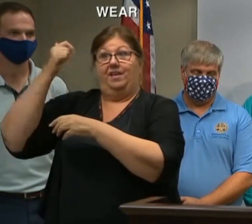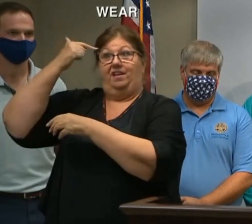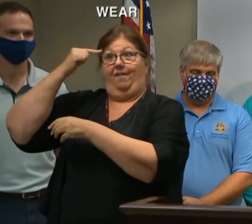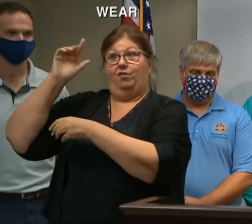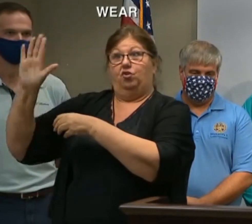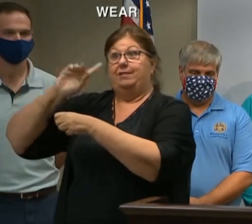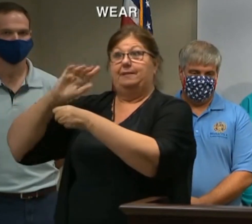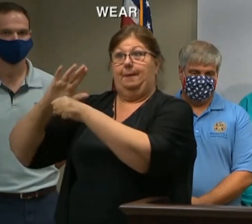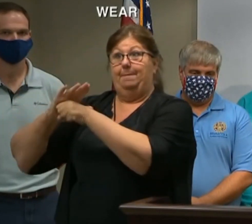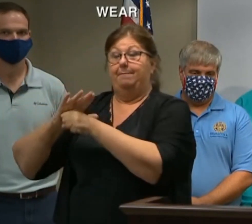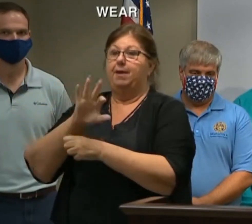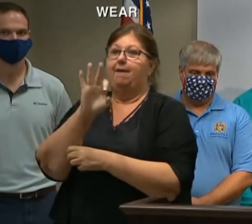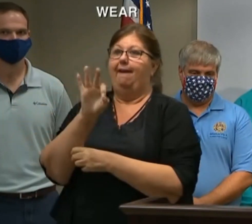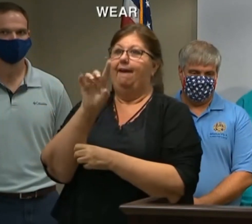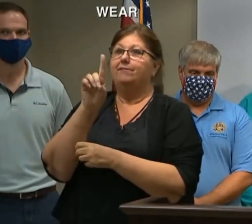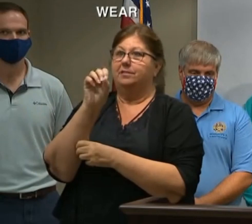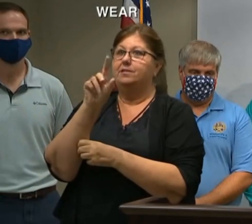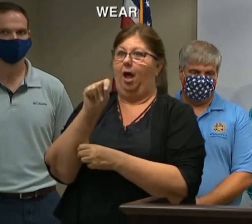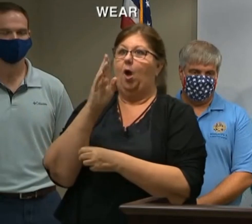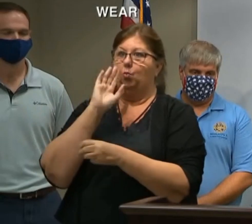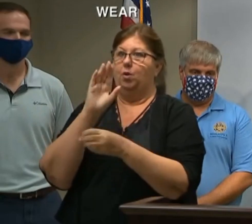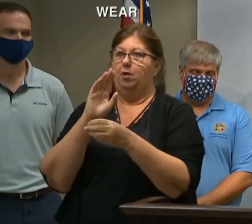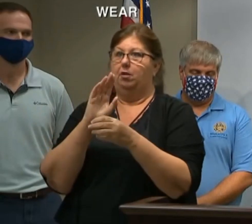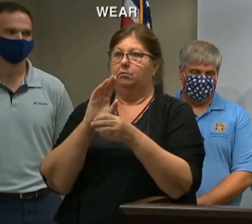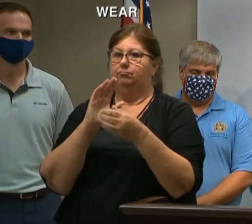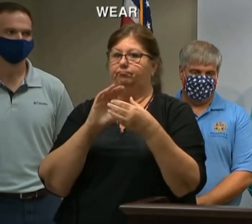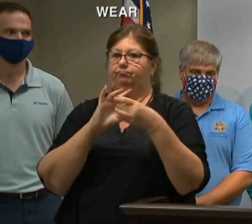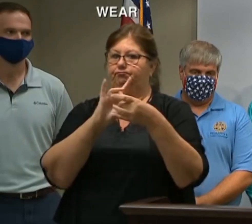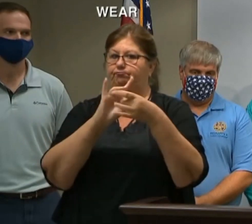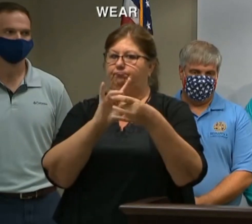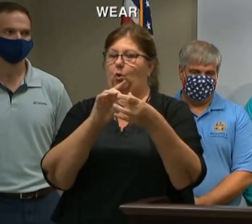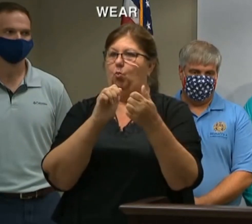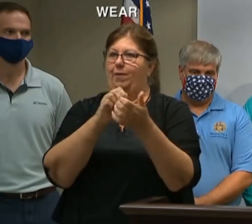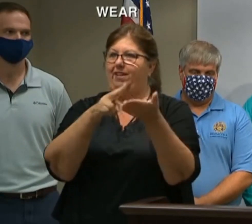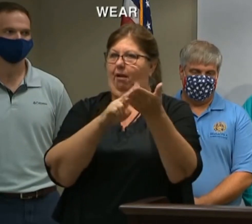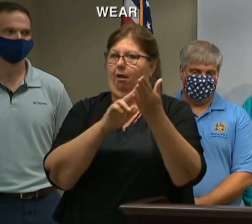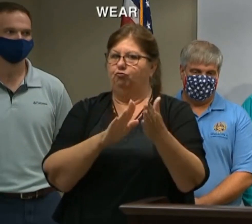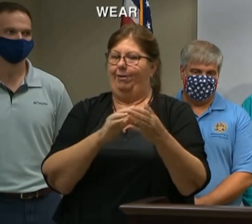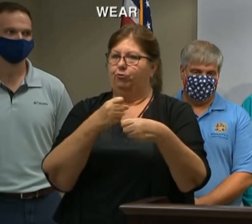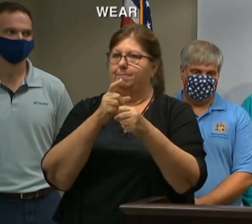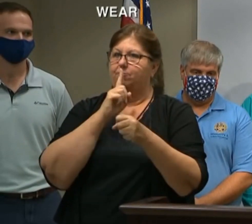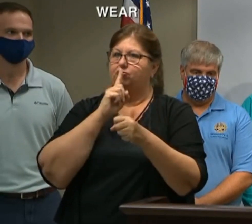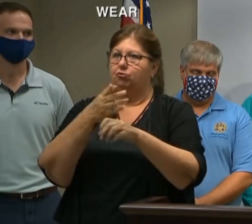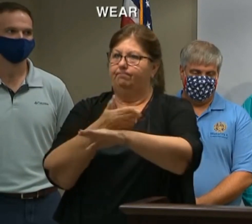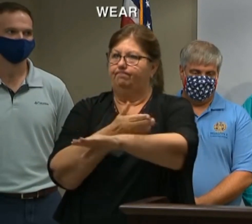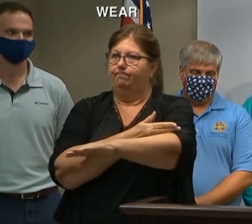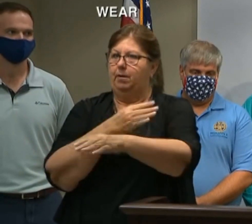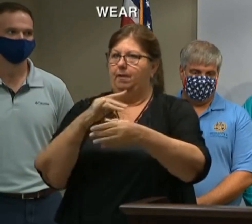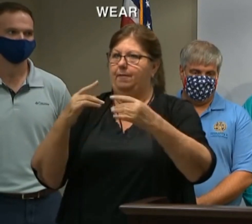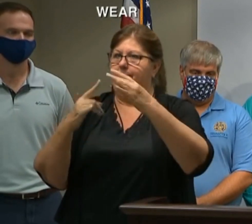that fdot is going to work with the contractor that the restoration of the bridge uh is going to move forward uh as far as